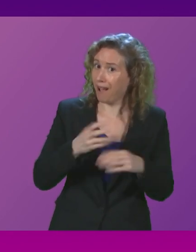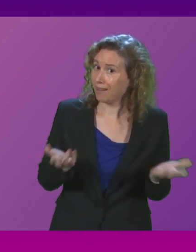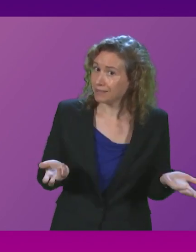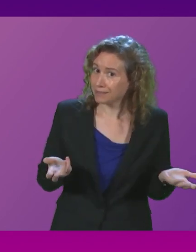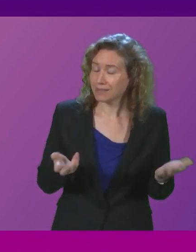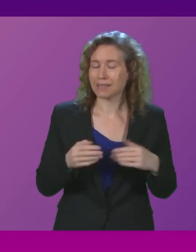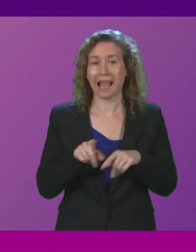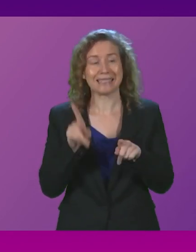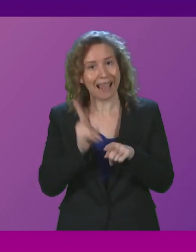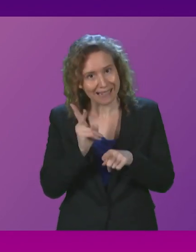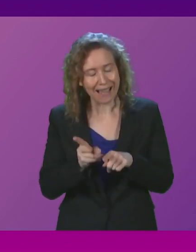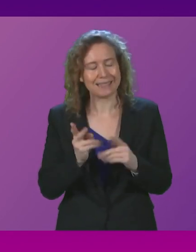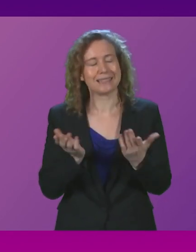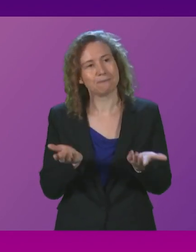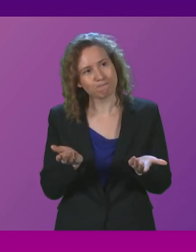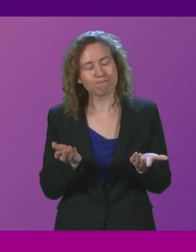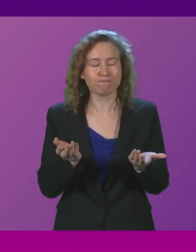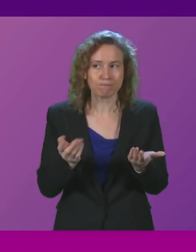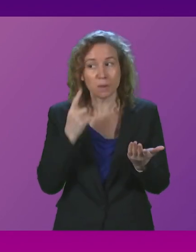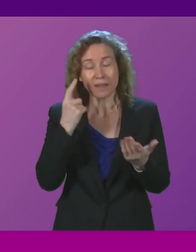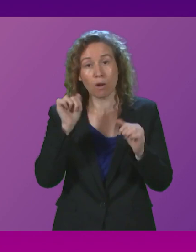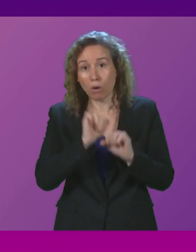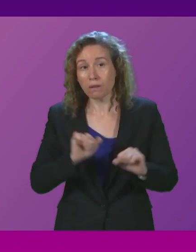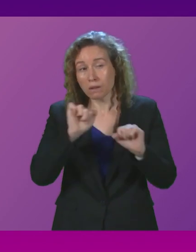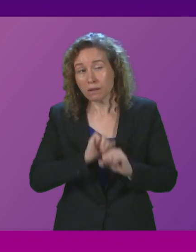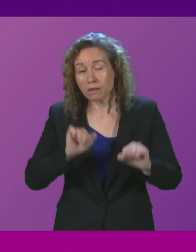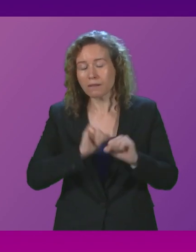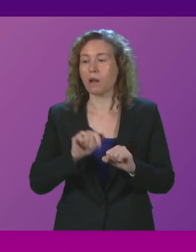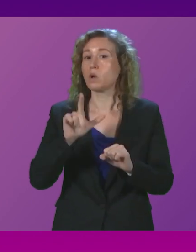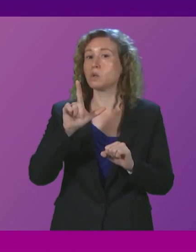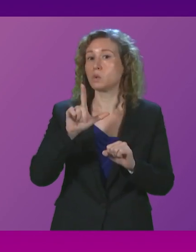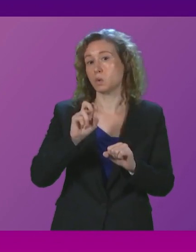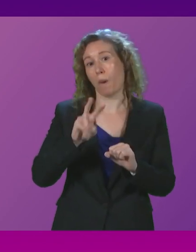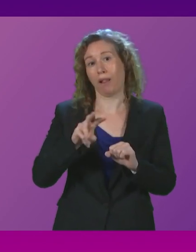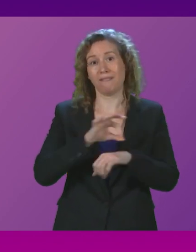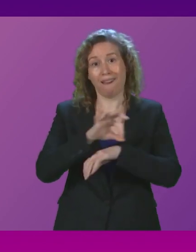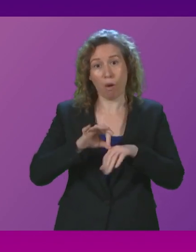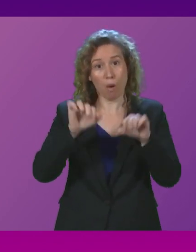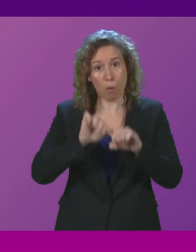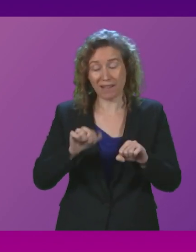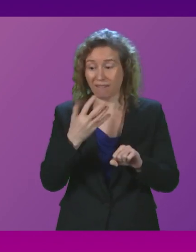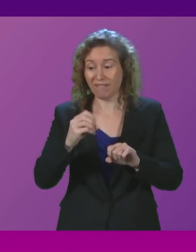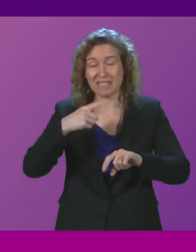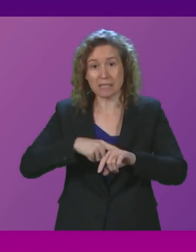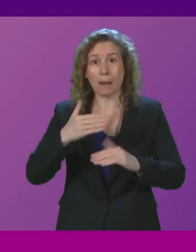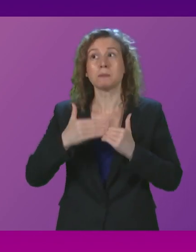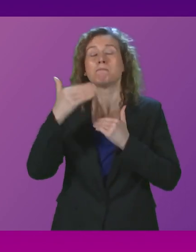With regard to long waits, there are 50 times more 12-hour waits in England than there are